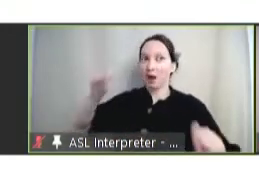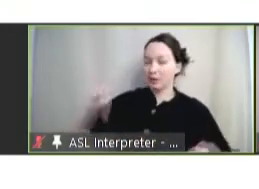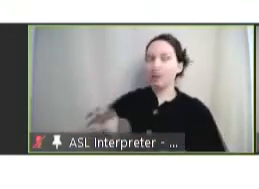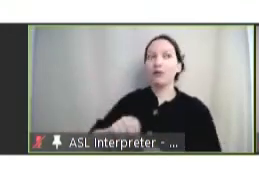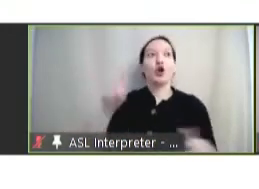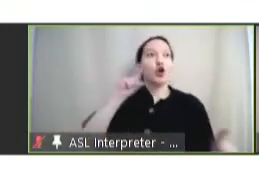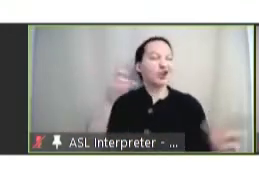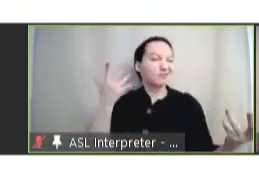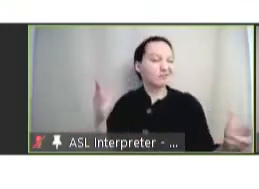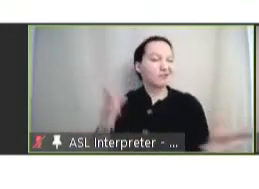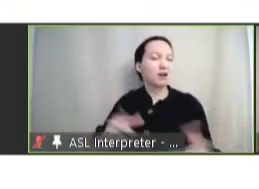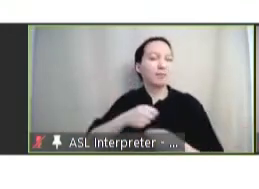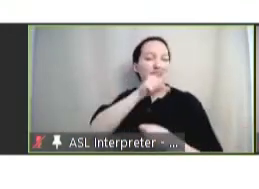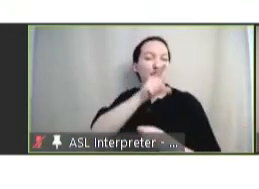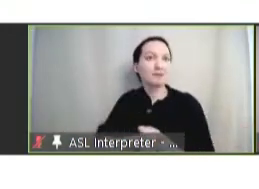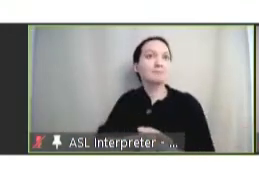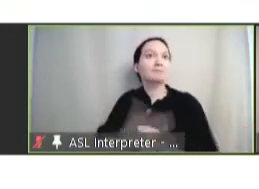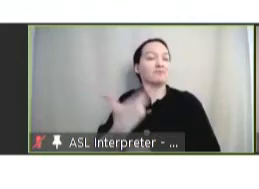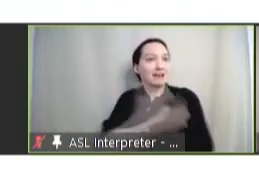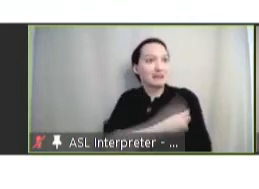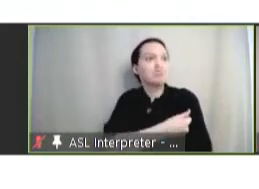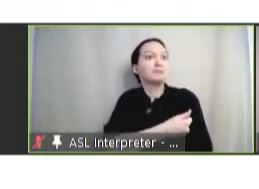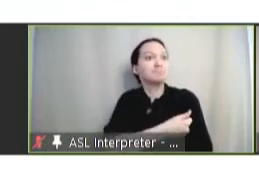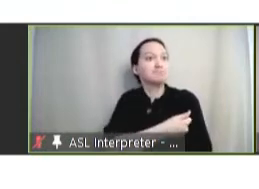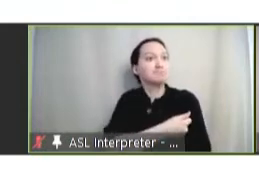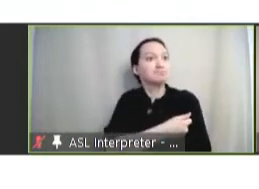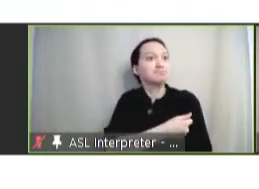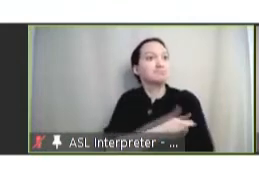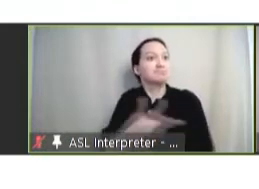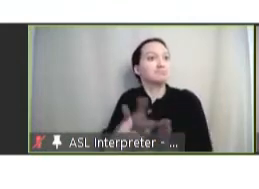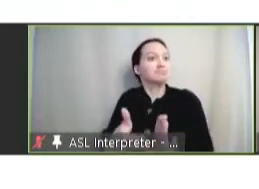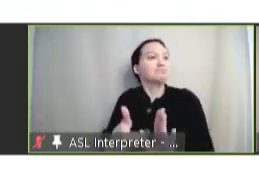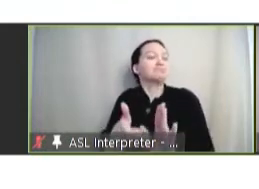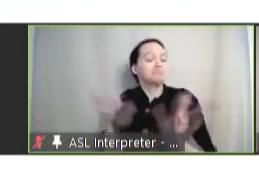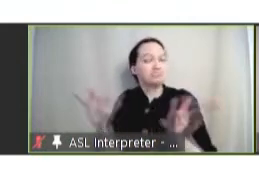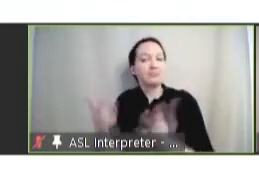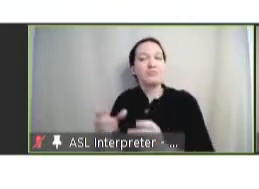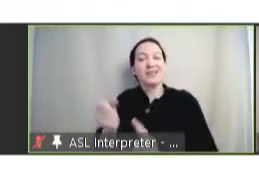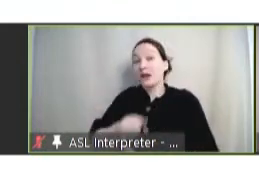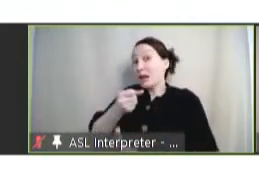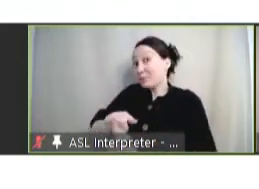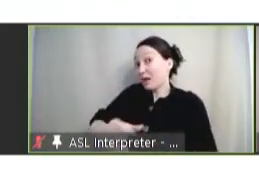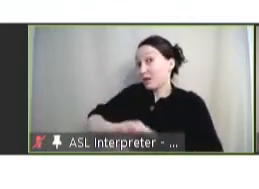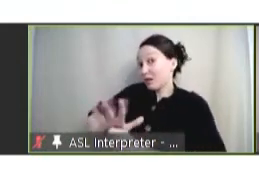also ensuring vaccination to ensure that the impact of the virus should they catch it,